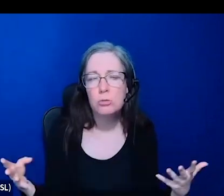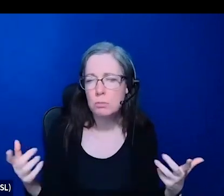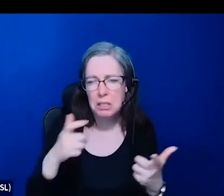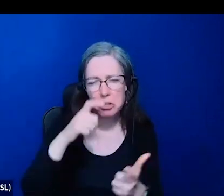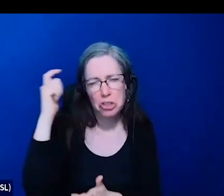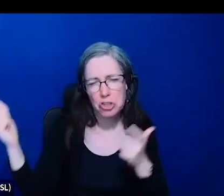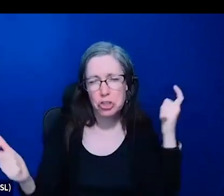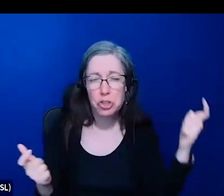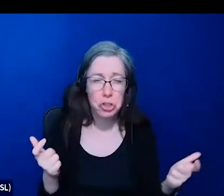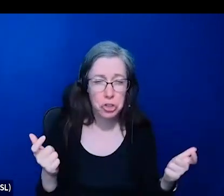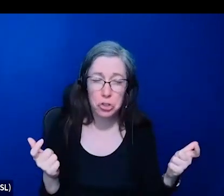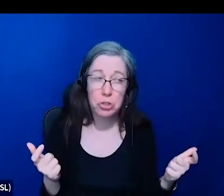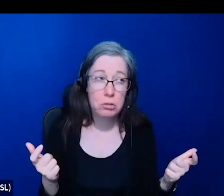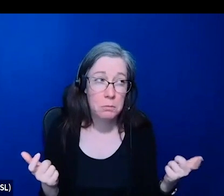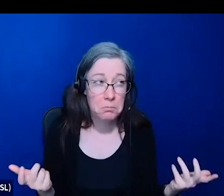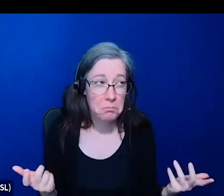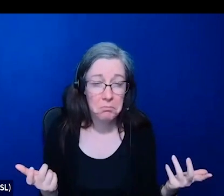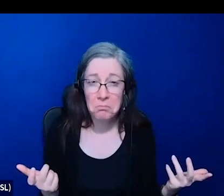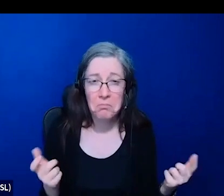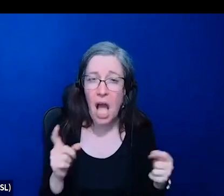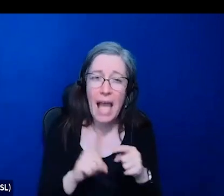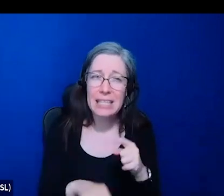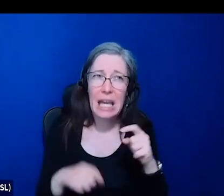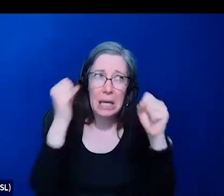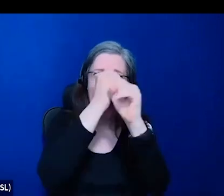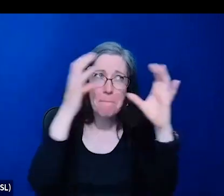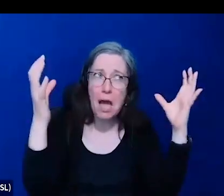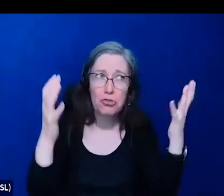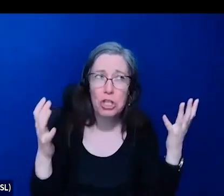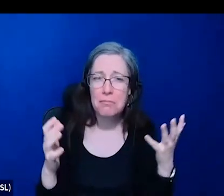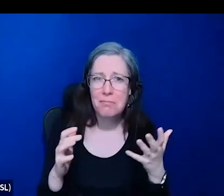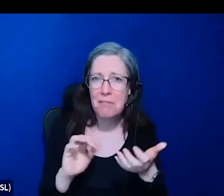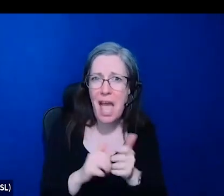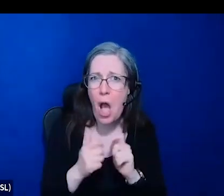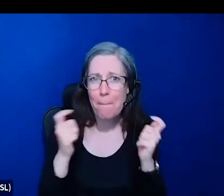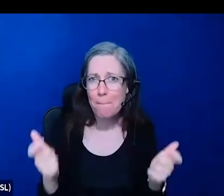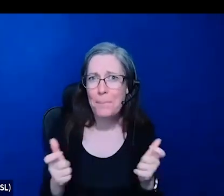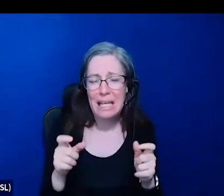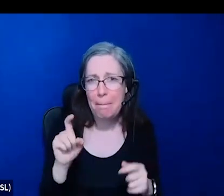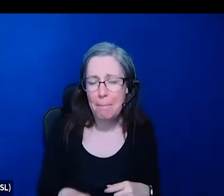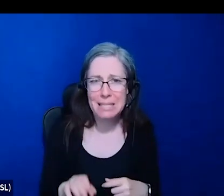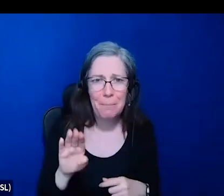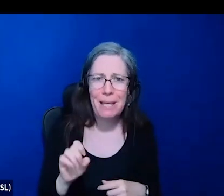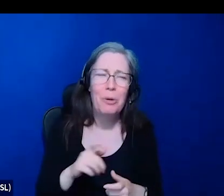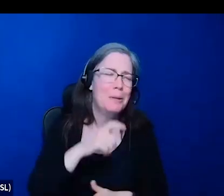I can't even make a probable evasion about how big this spreadsheet would be. It's going to be enormous.